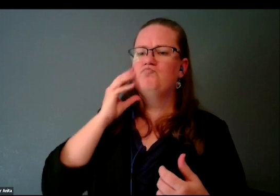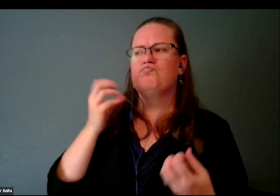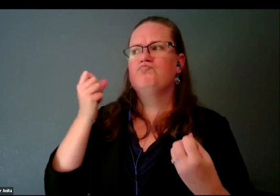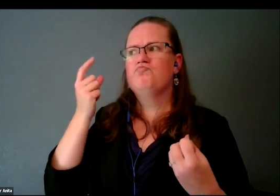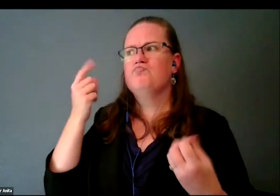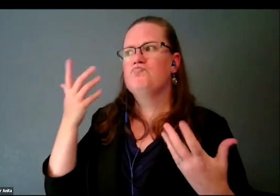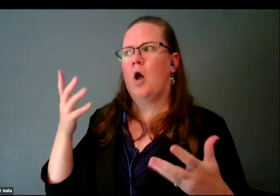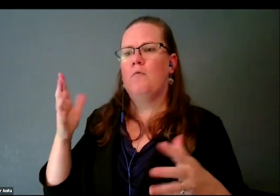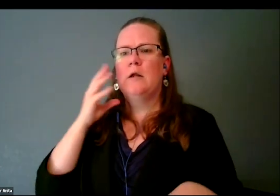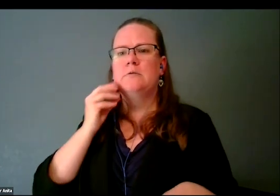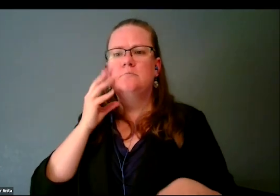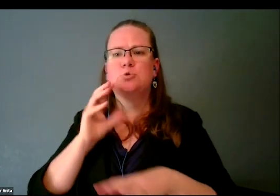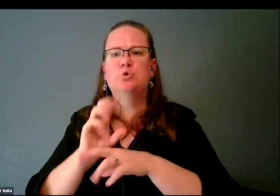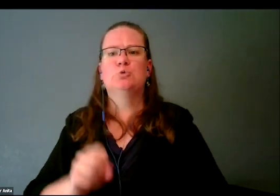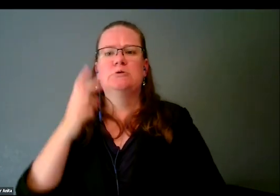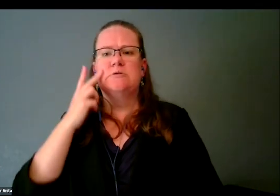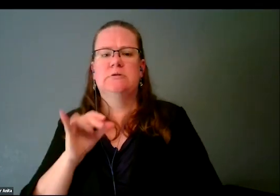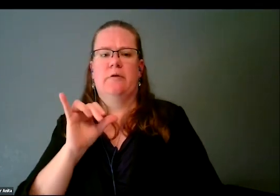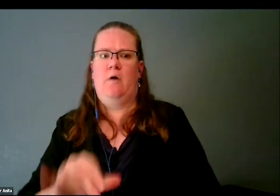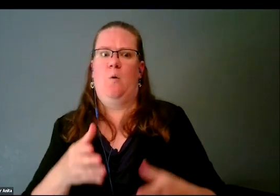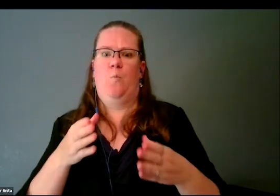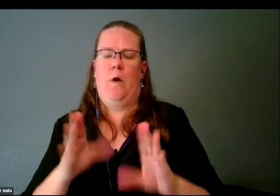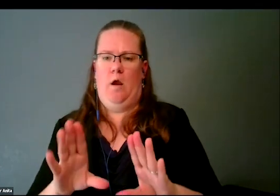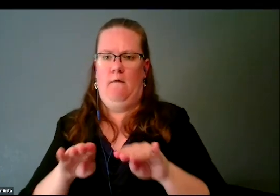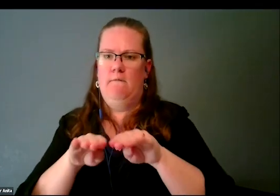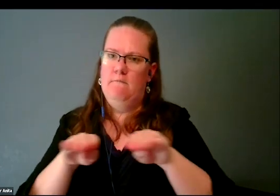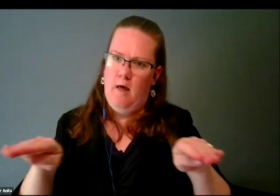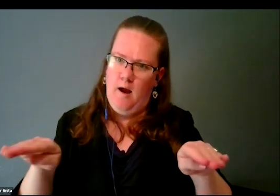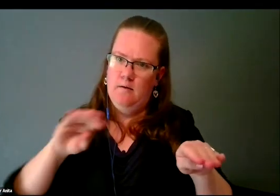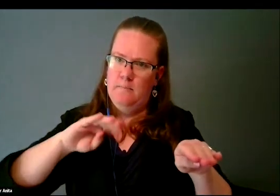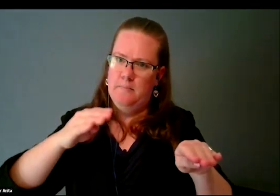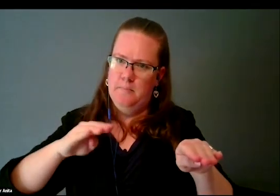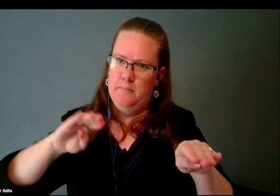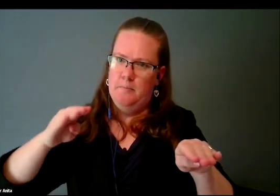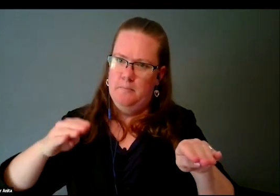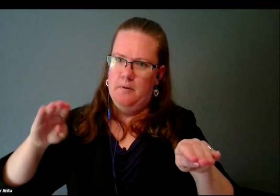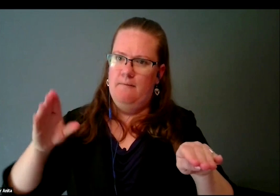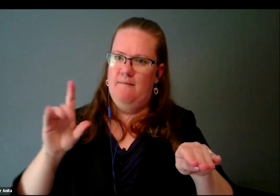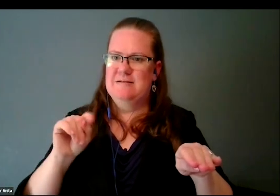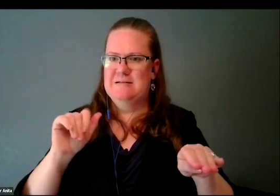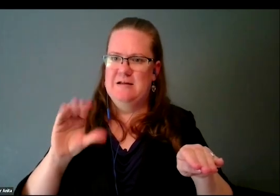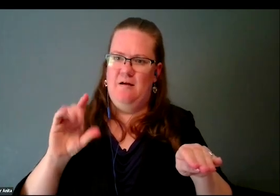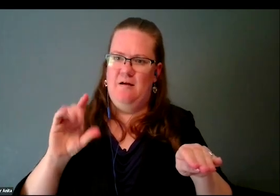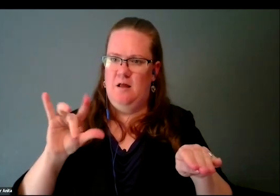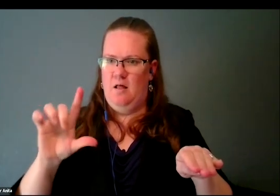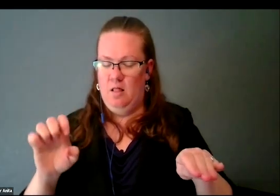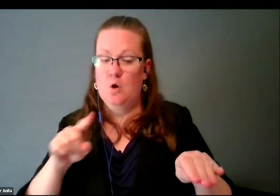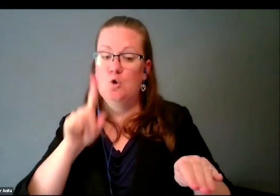that are used to seeing things in this flat tactile style. You can exaggerate features to make them easier